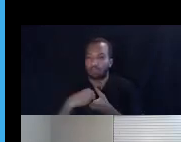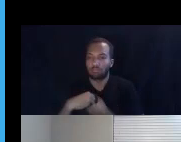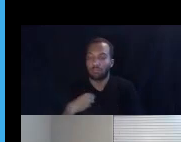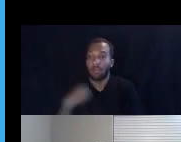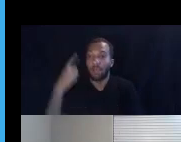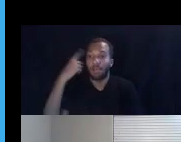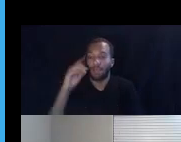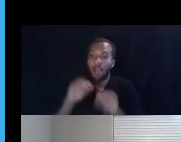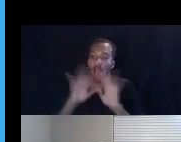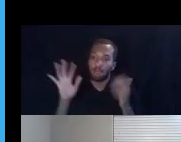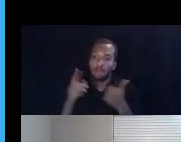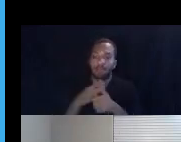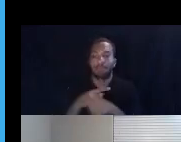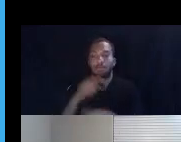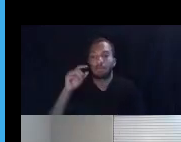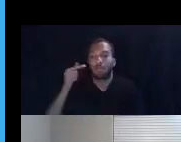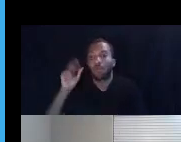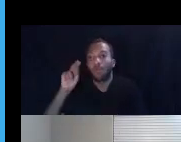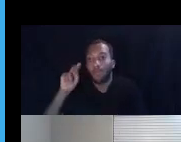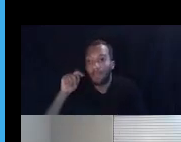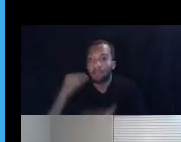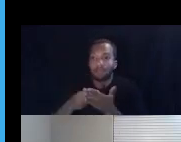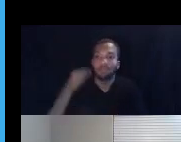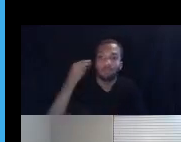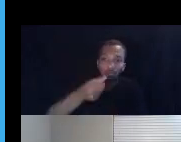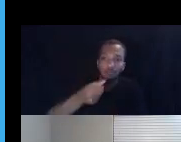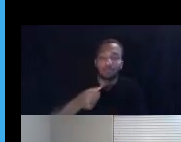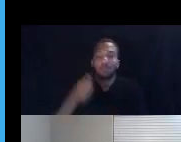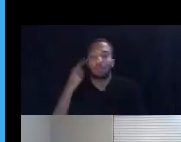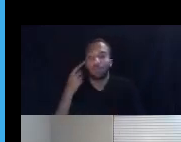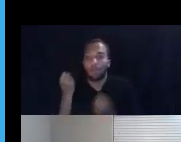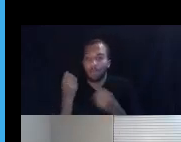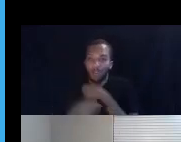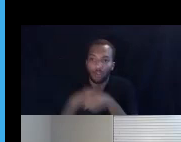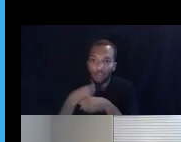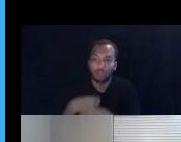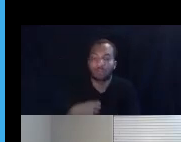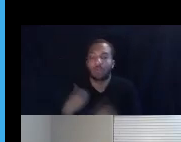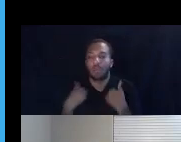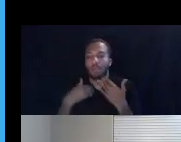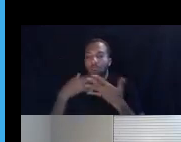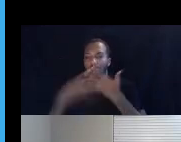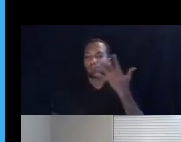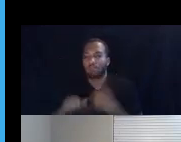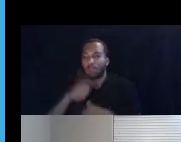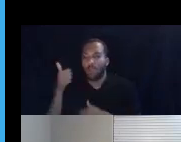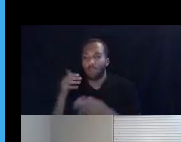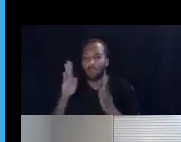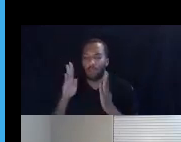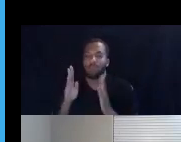our community health grants. We give those out through multi-year grants. But there's also lots of other ways, that we as an organization are supporting community